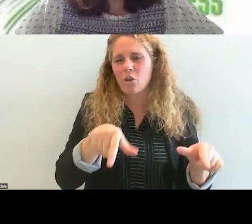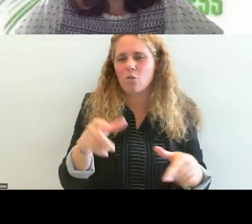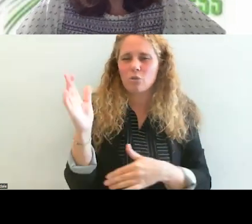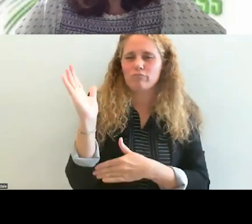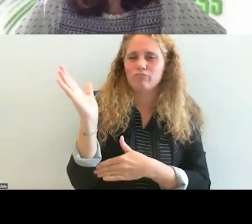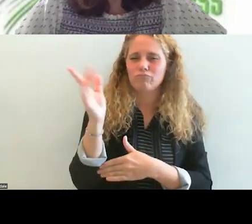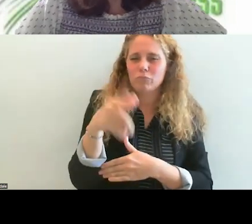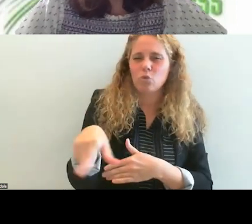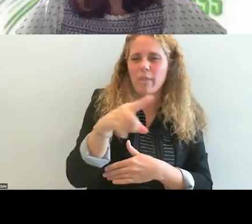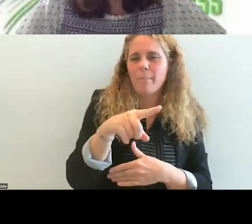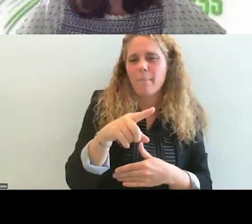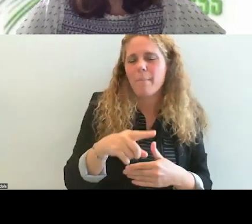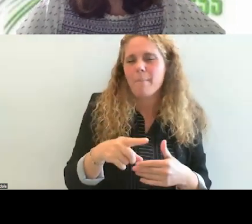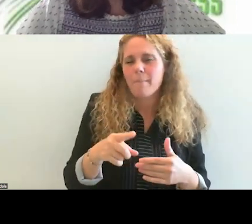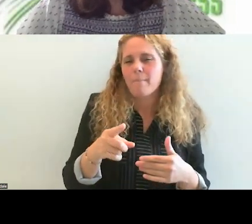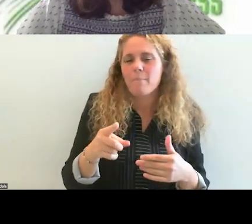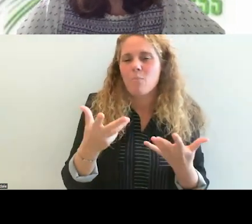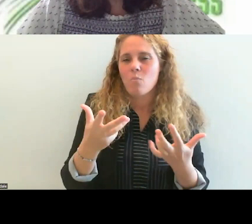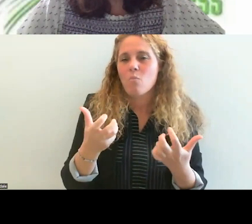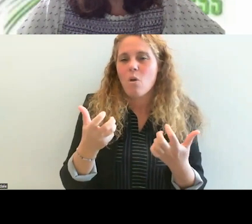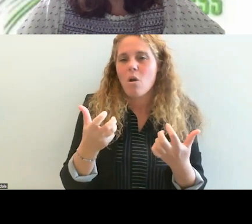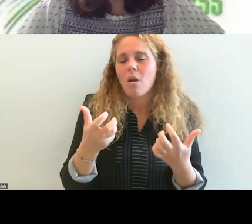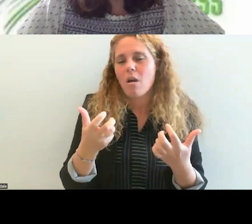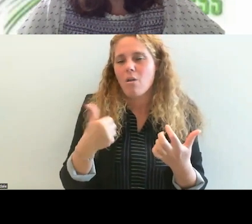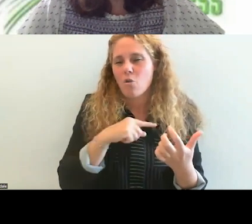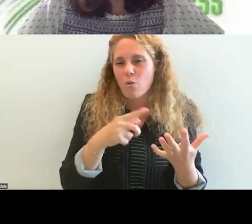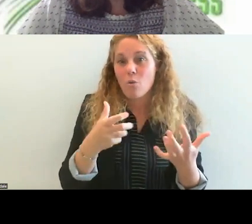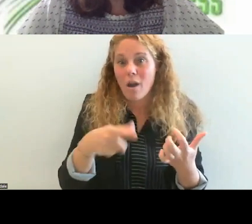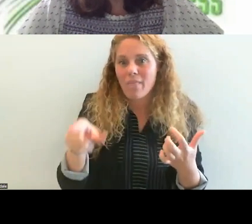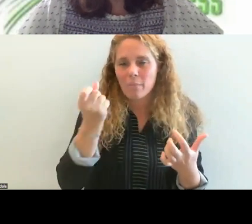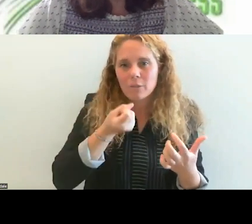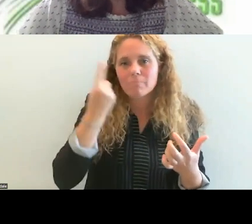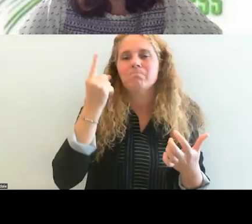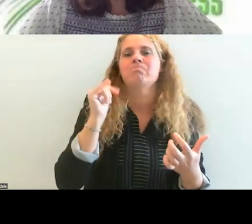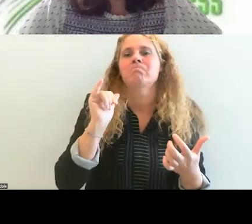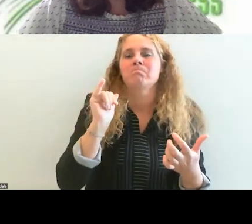WE PRESENT AND WE WANT THE IDEA THAT IF THE COMMUNITY CANNOT BE